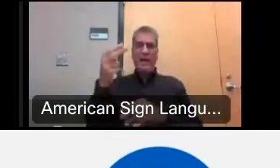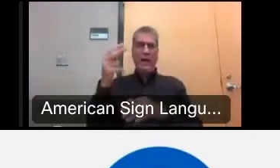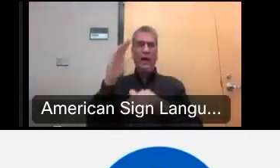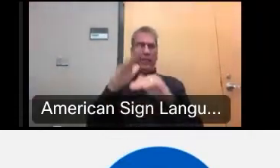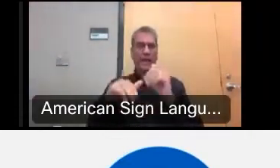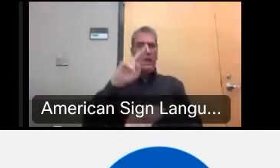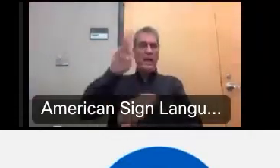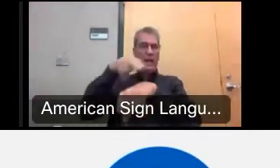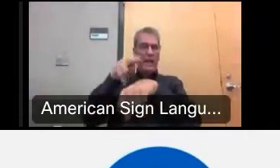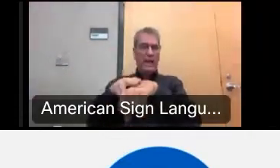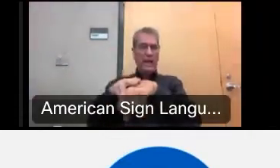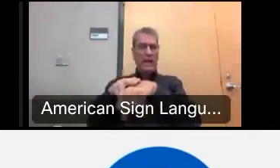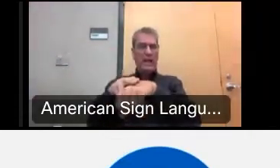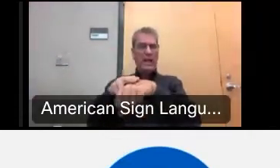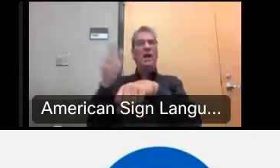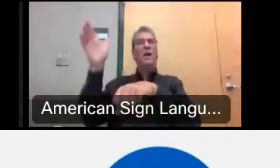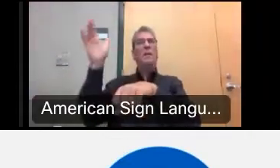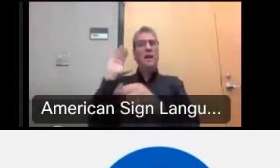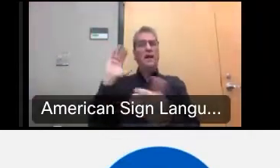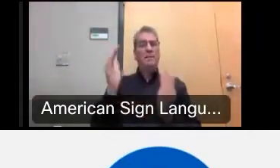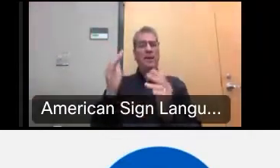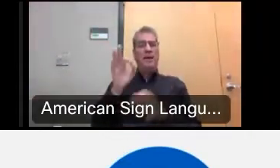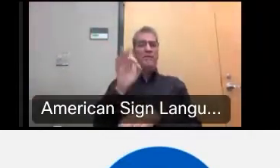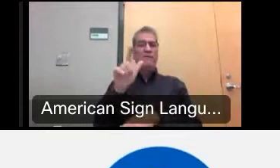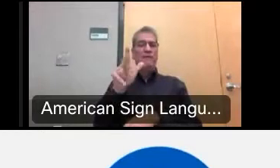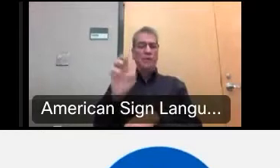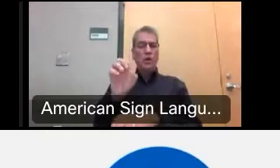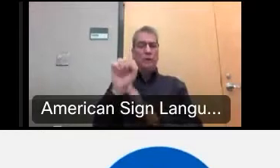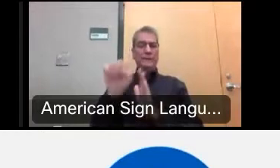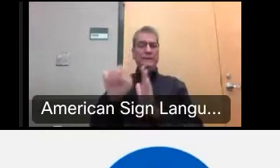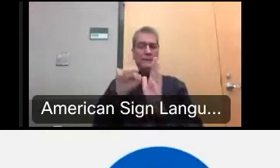in 1 of the worst flew seasons that we had a few years back and this is just in the state